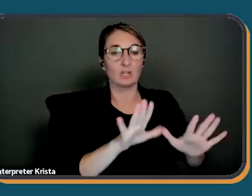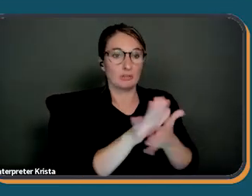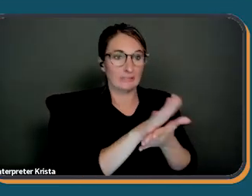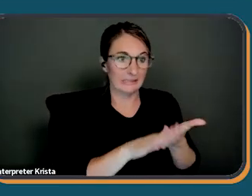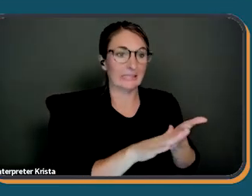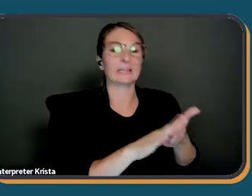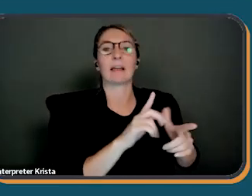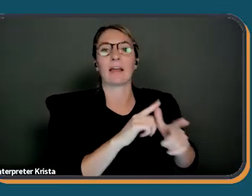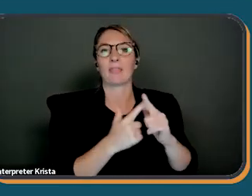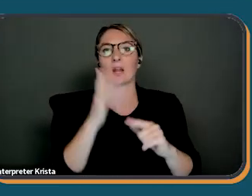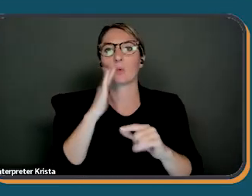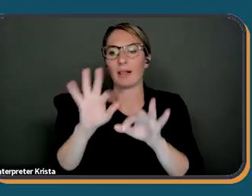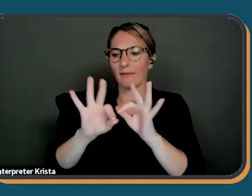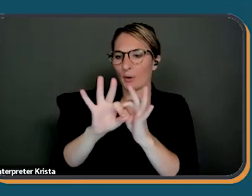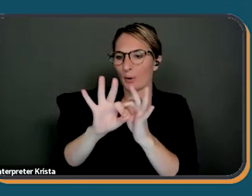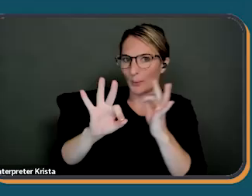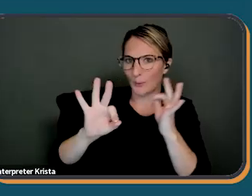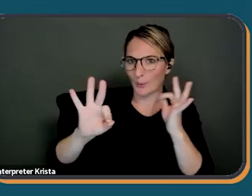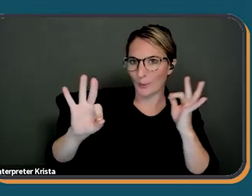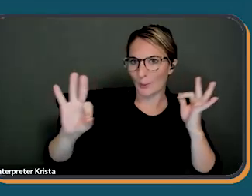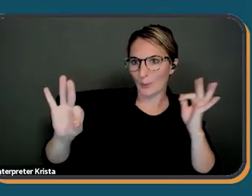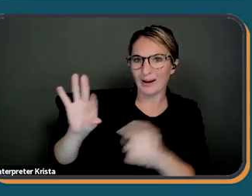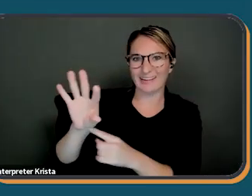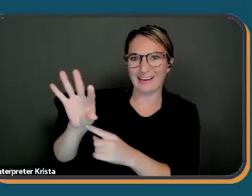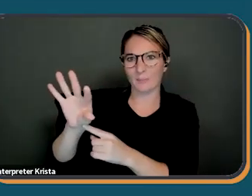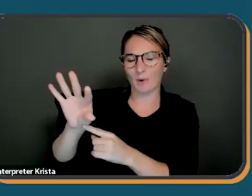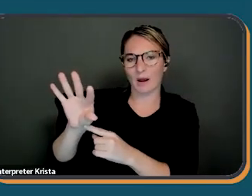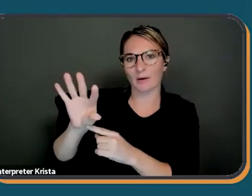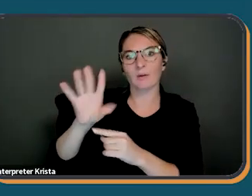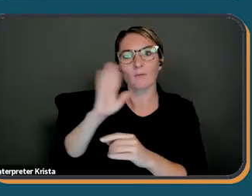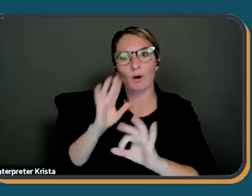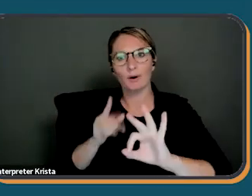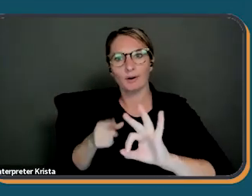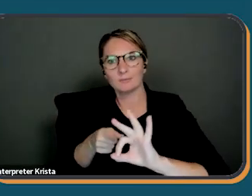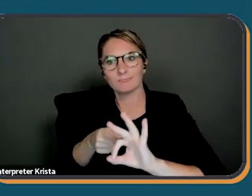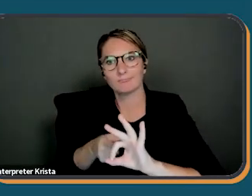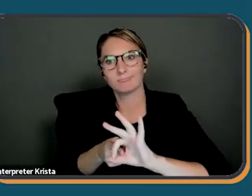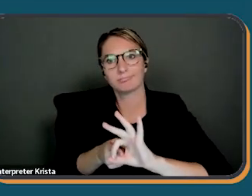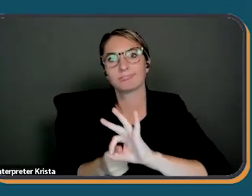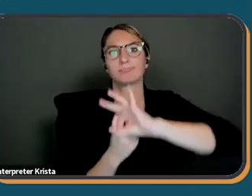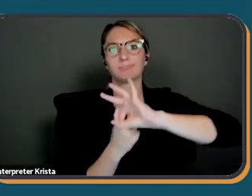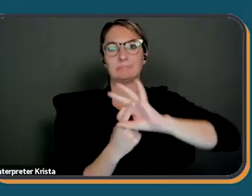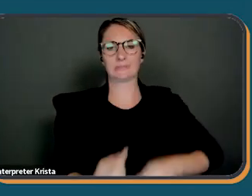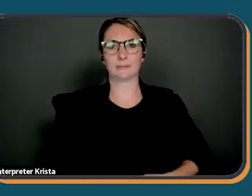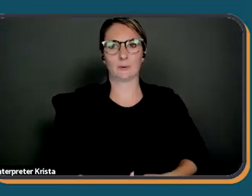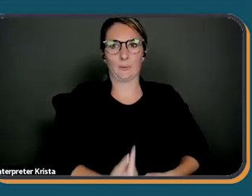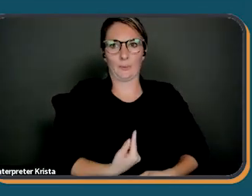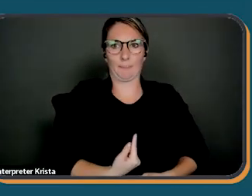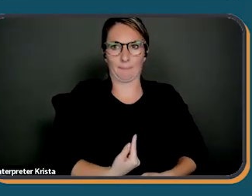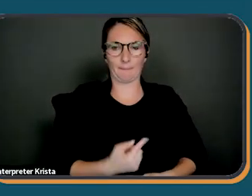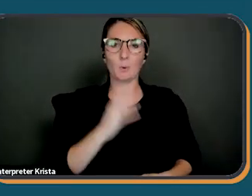And there are also at-home tests called stool-based tests like Cologuard,